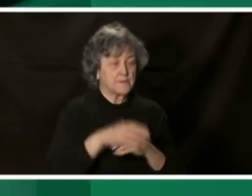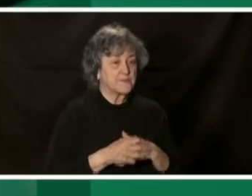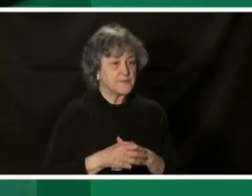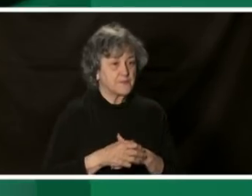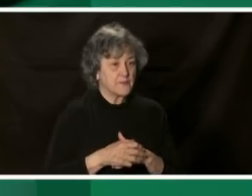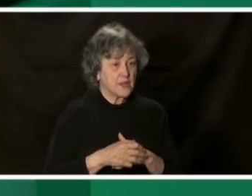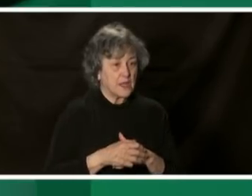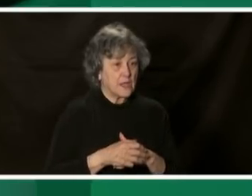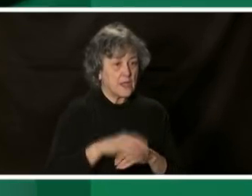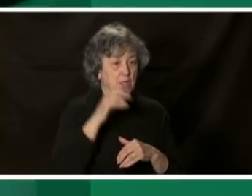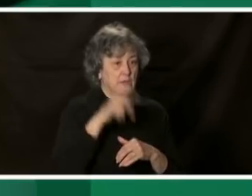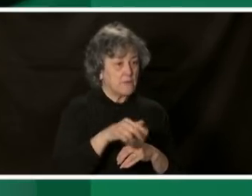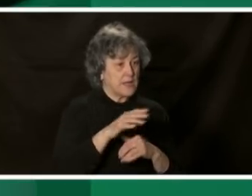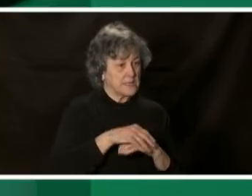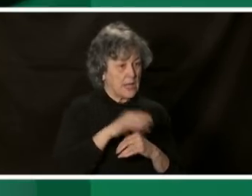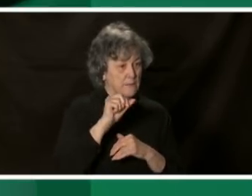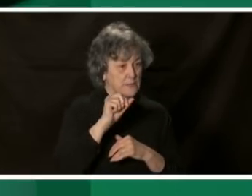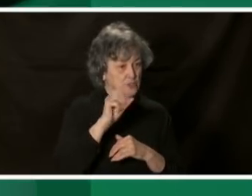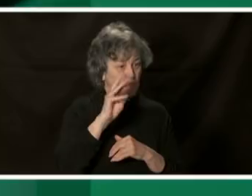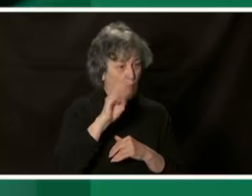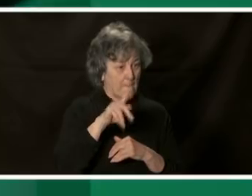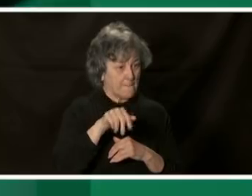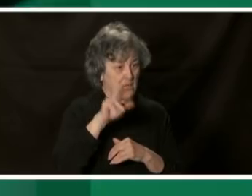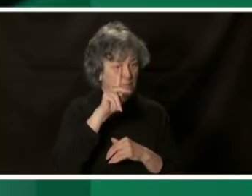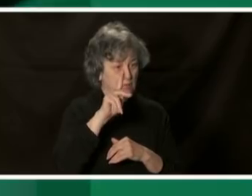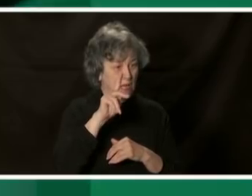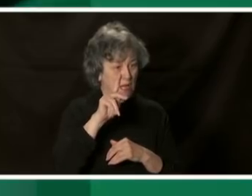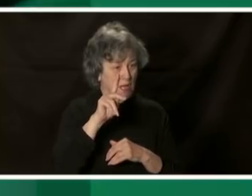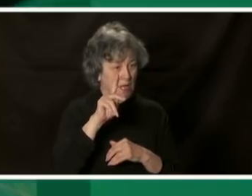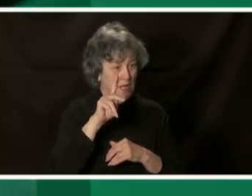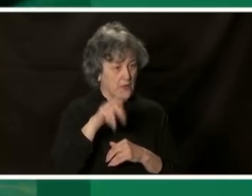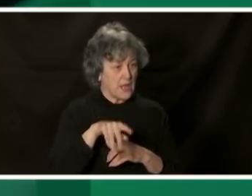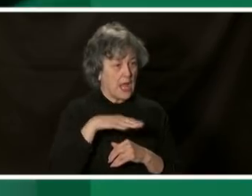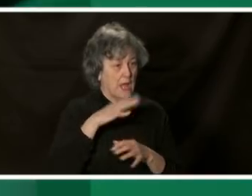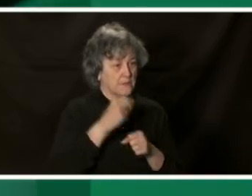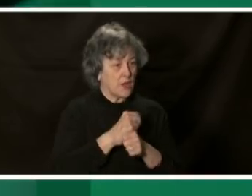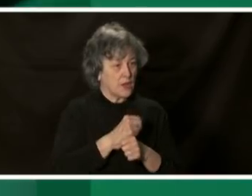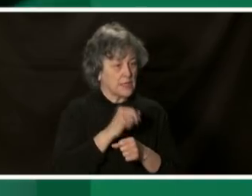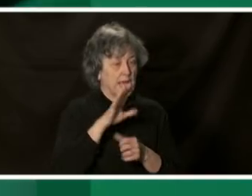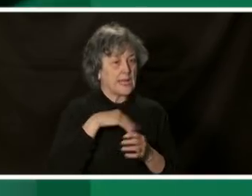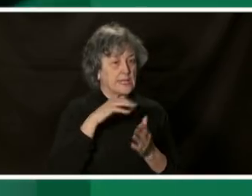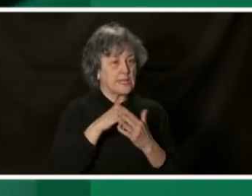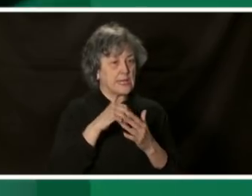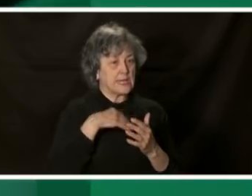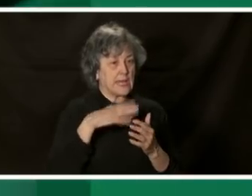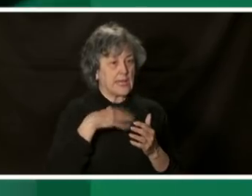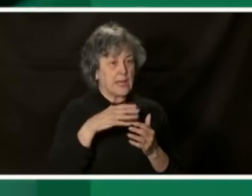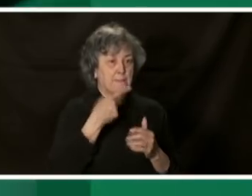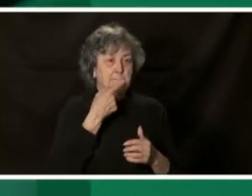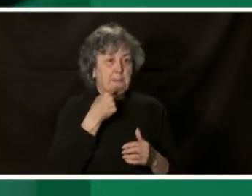» MY NAME IS SWAPNA KAKANI, AND I'M GETTING A MASTER'S IN PUBLIC HEALTH IN HEALTH CARE ORGANIZATION AND POLICY.